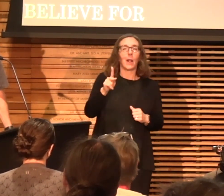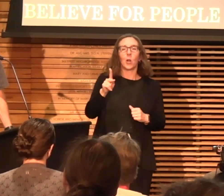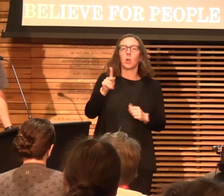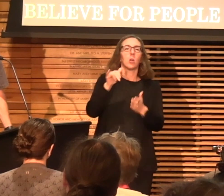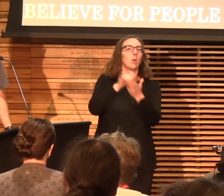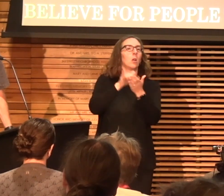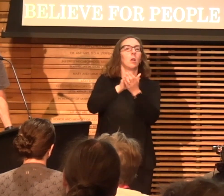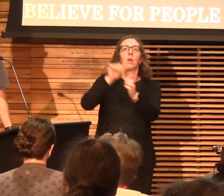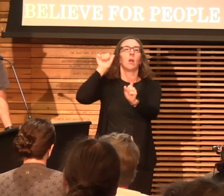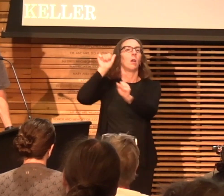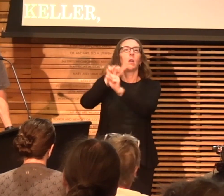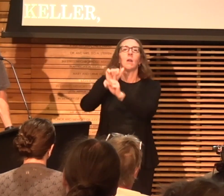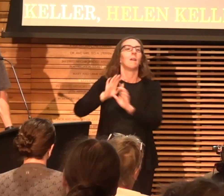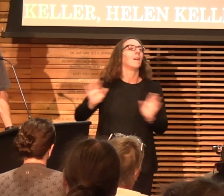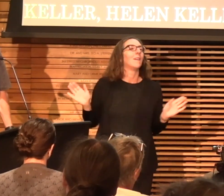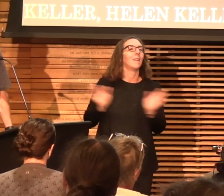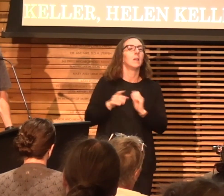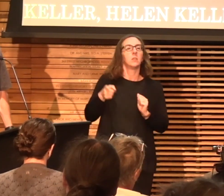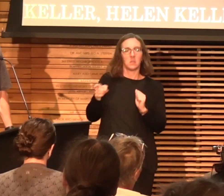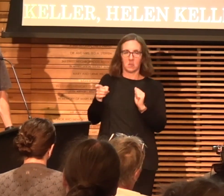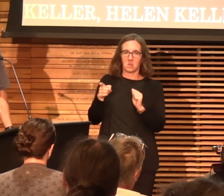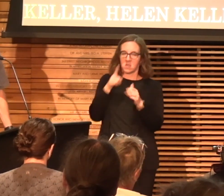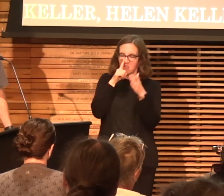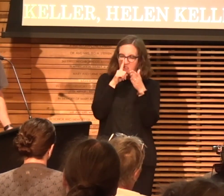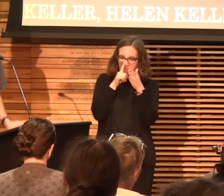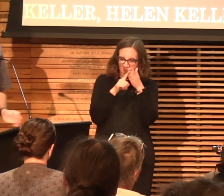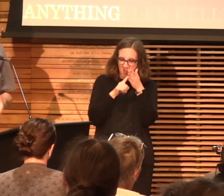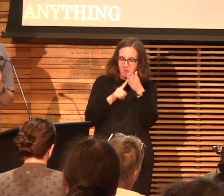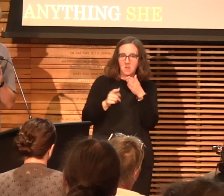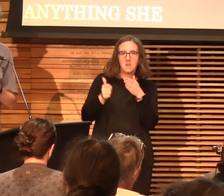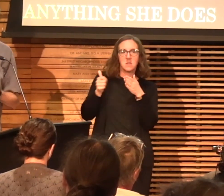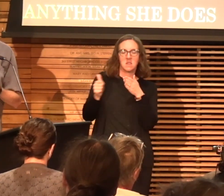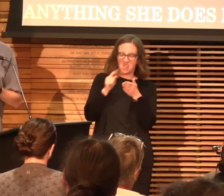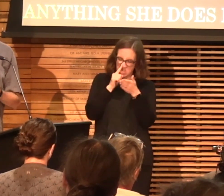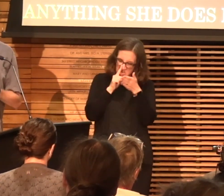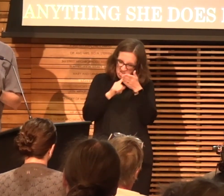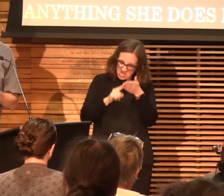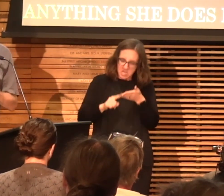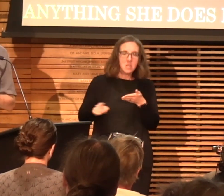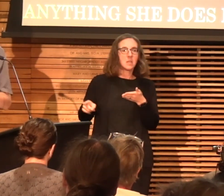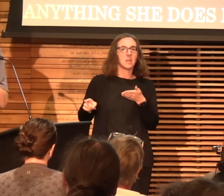She does her homework. She will not allow a high school to name themself a,